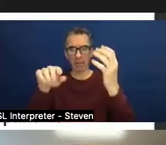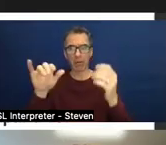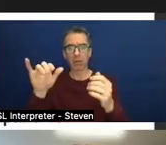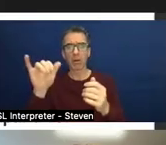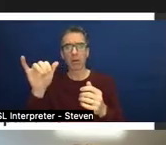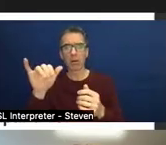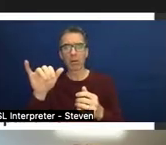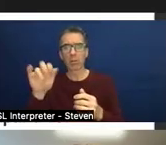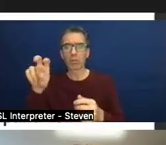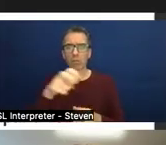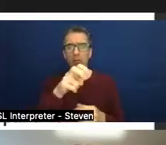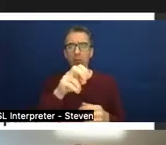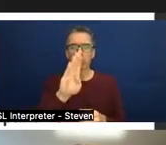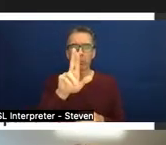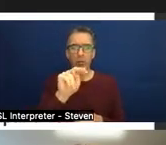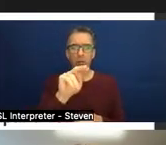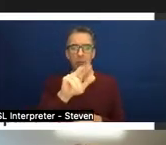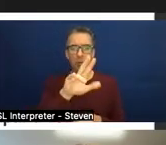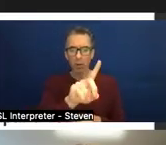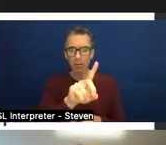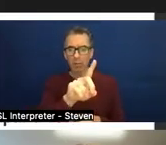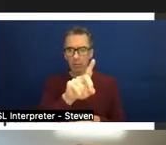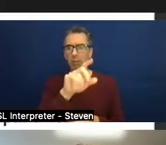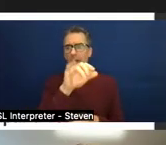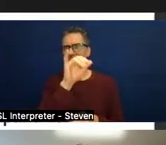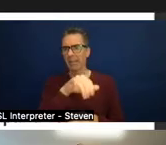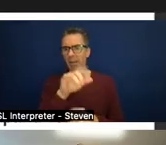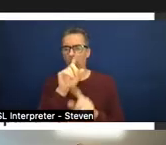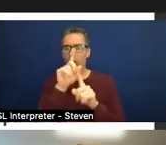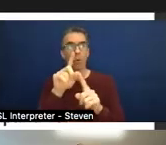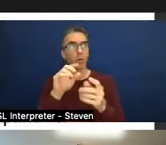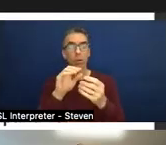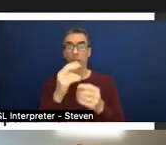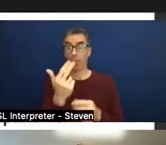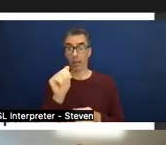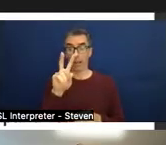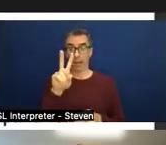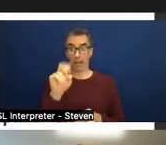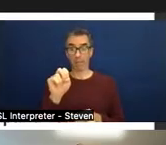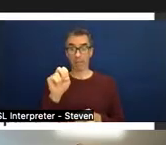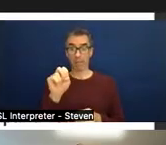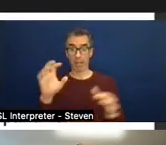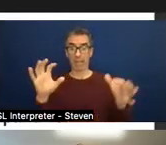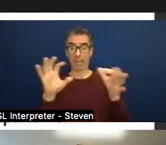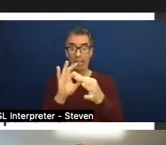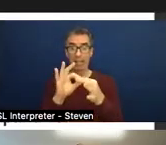We wanna ensure that particularly connecting to 13th Avenue, there is good connection